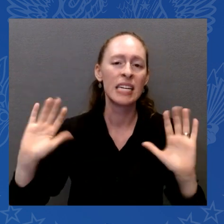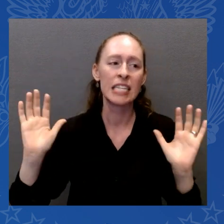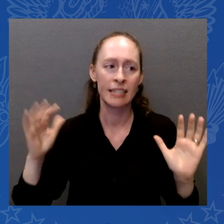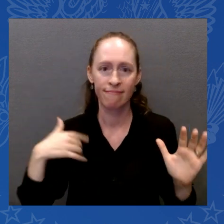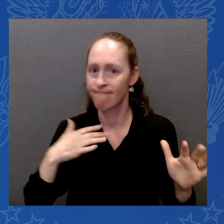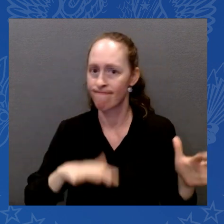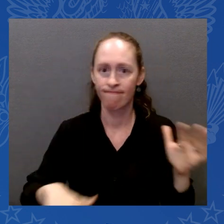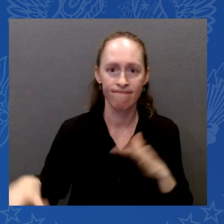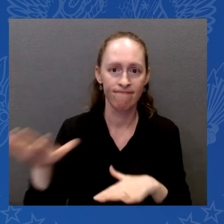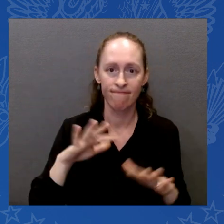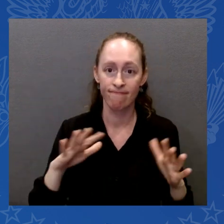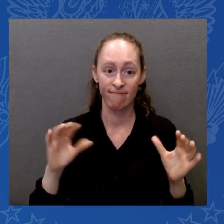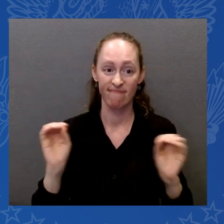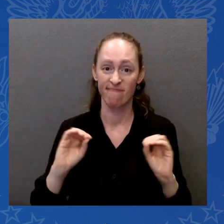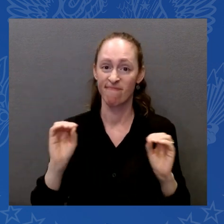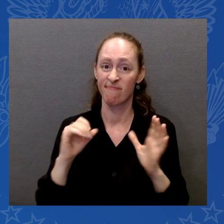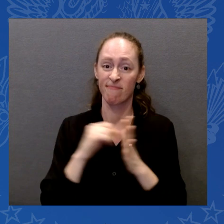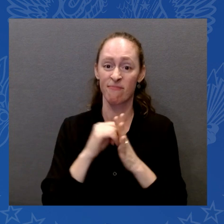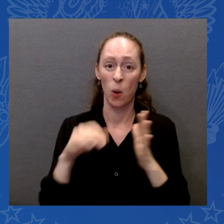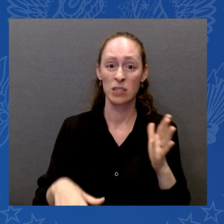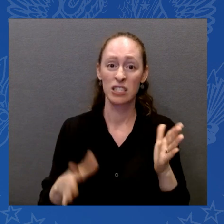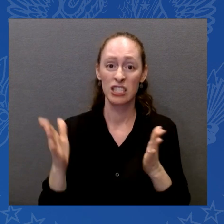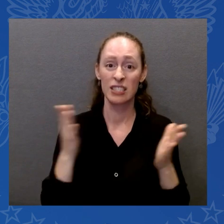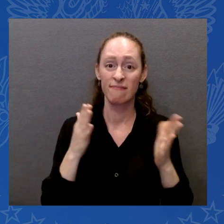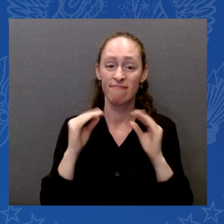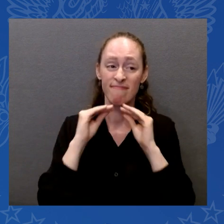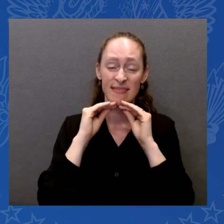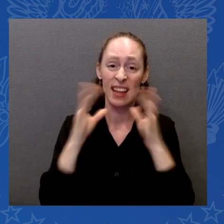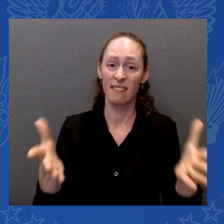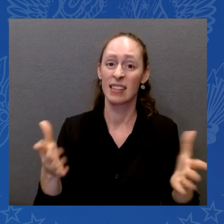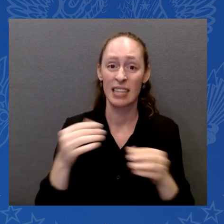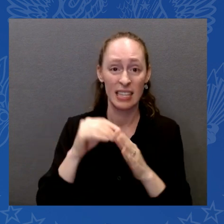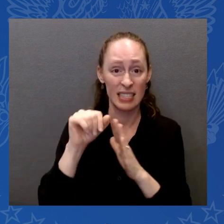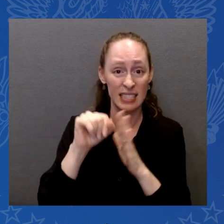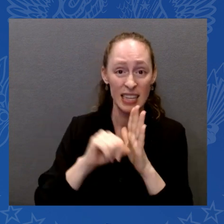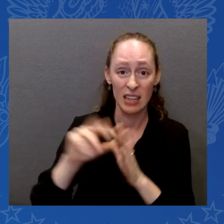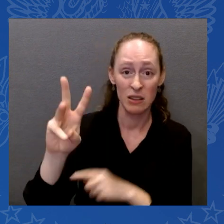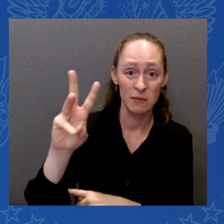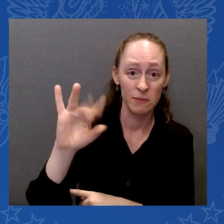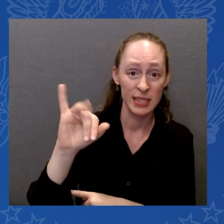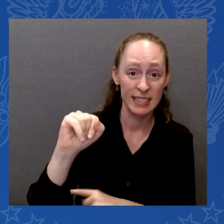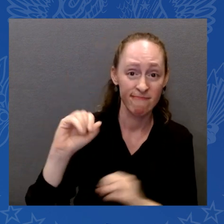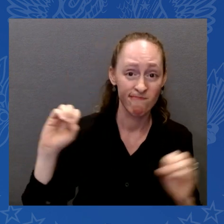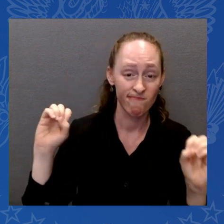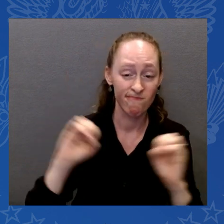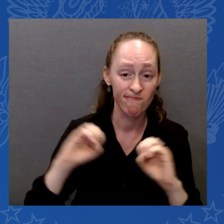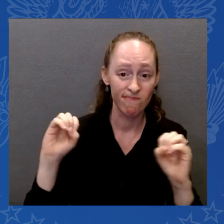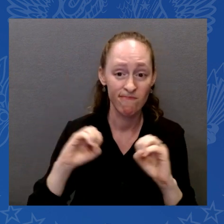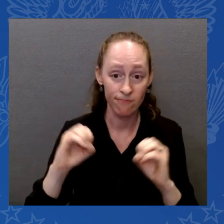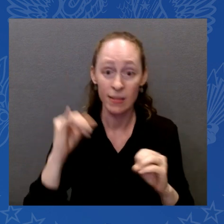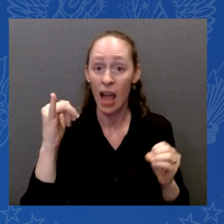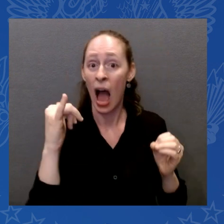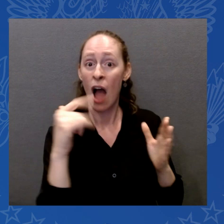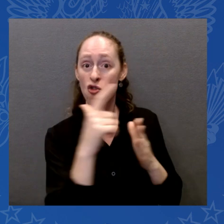As we've already discussed, we have a law in Wisconsin from 1849, which is one year older than the states and 70 years